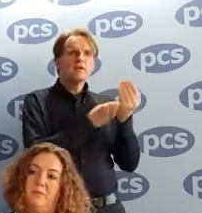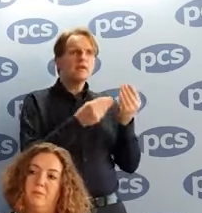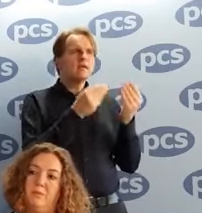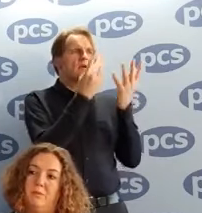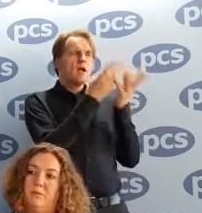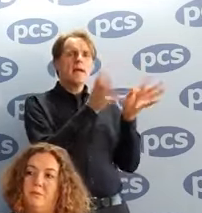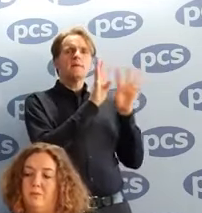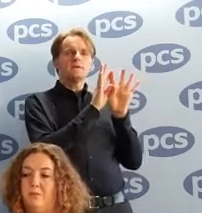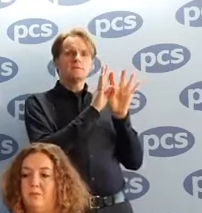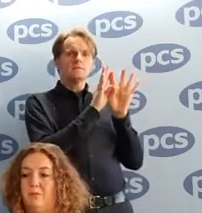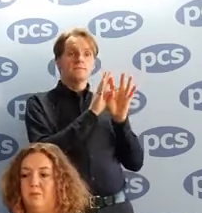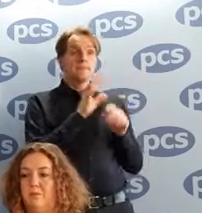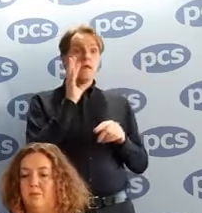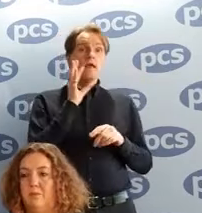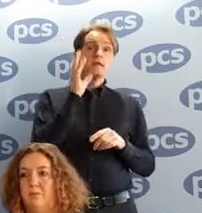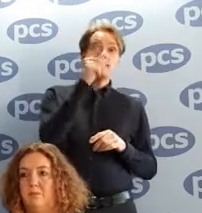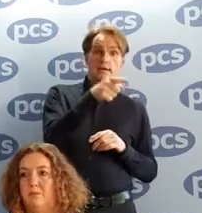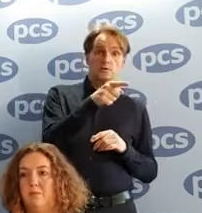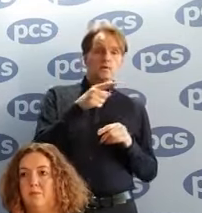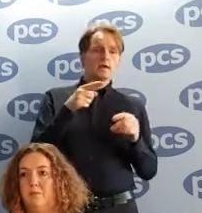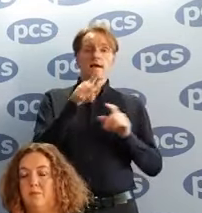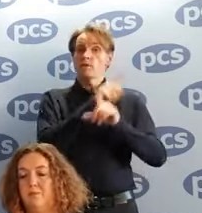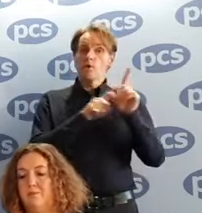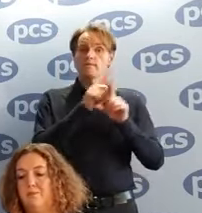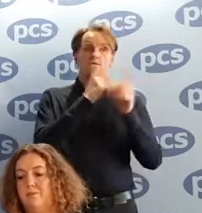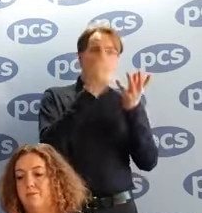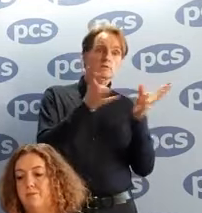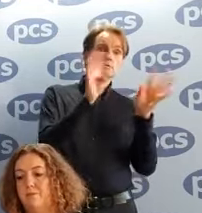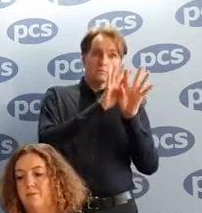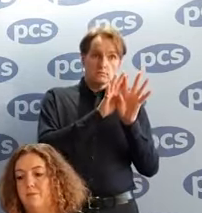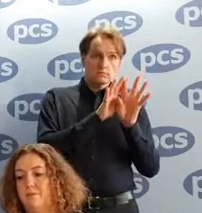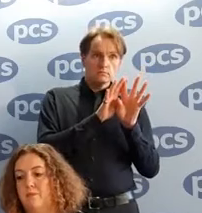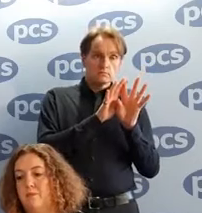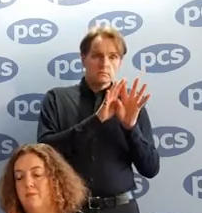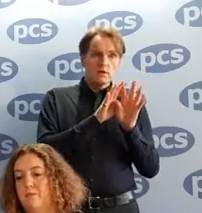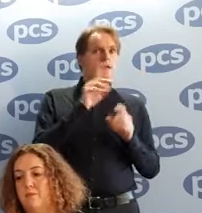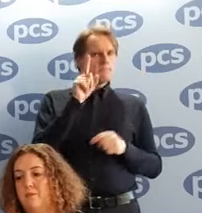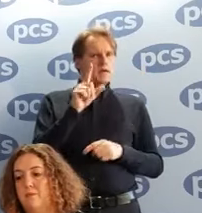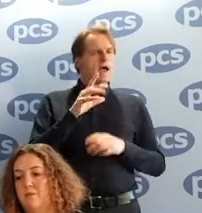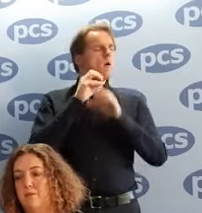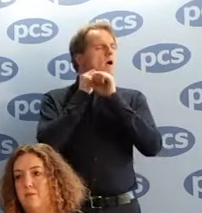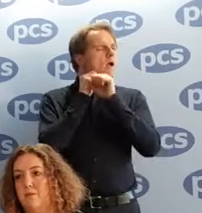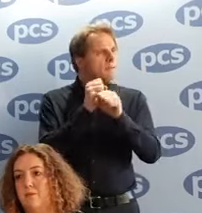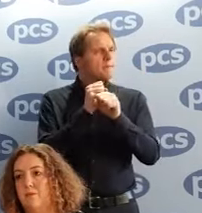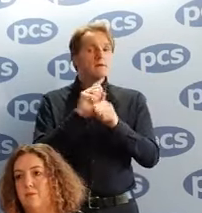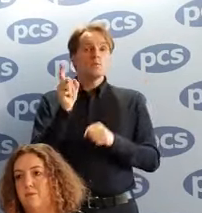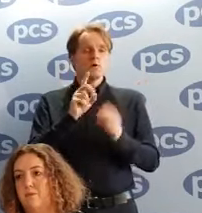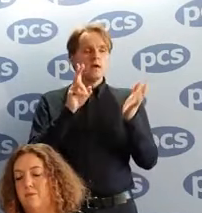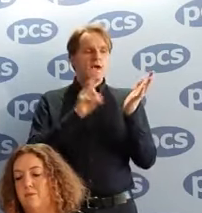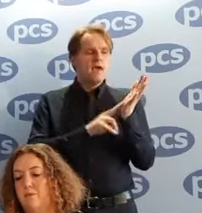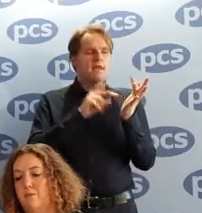Compensation Scheme will be one of the things that we debate. But I think our commitment is that when the NEC has got to a stage where it thinks those